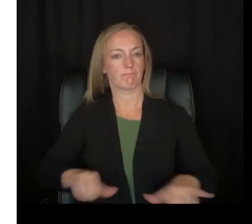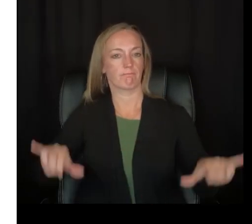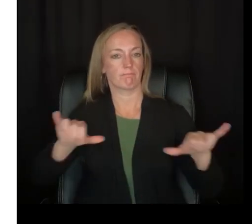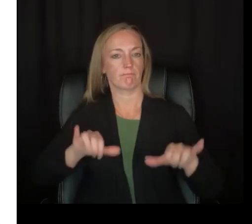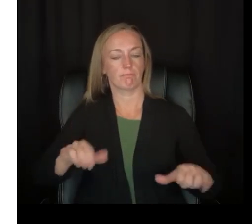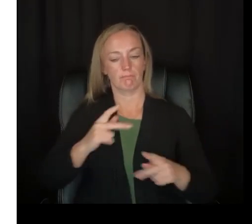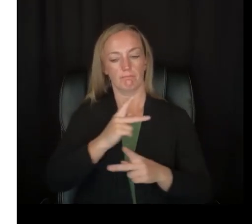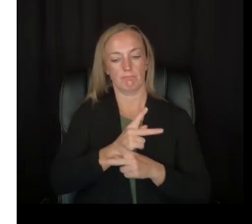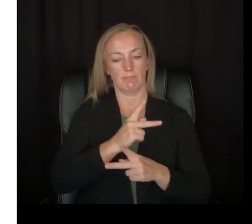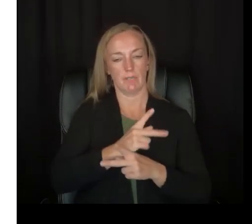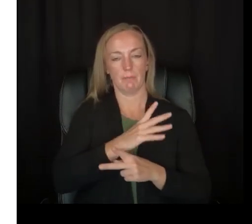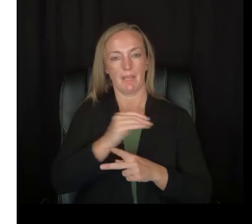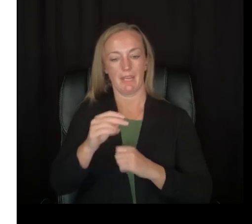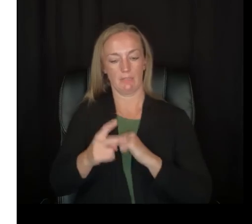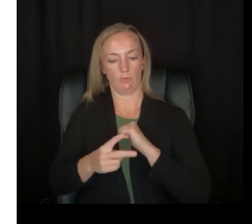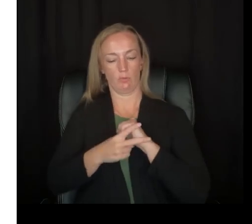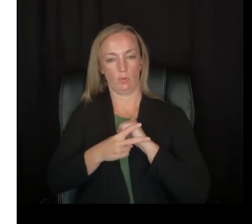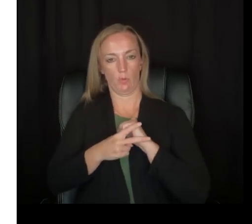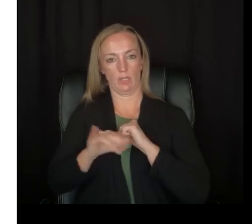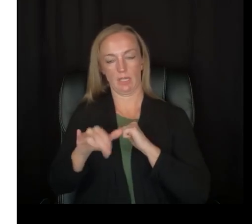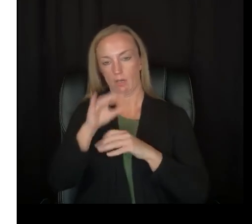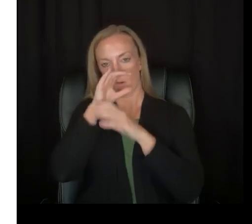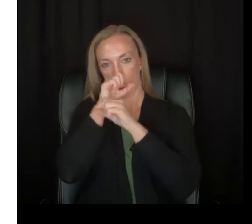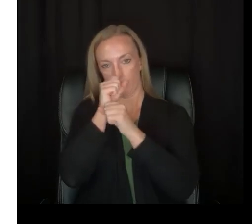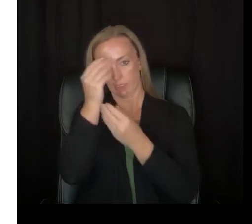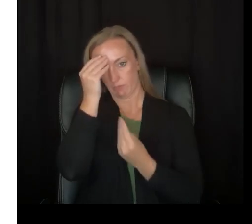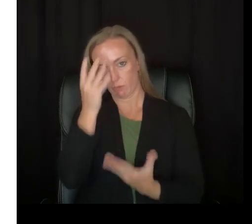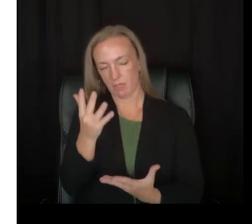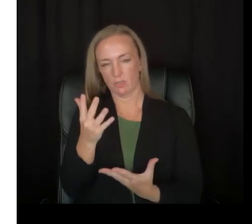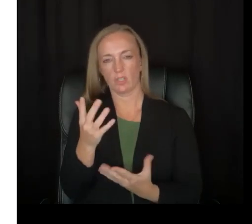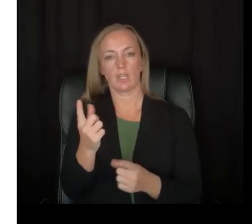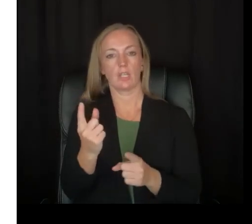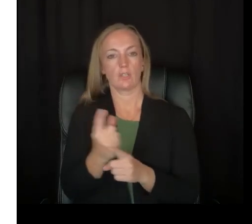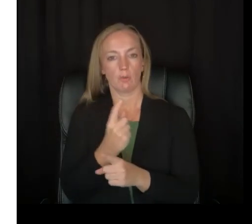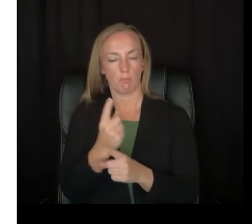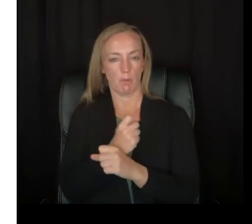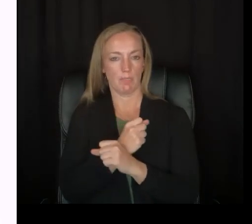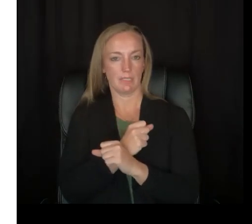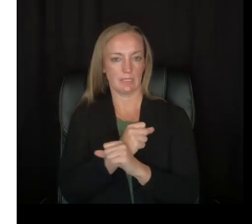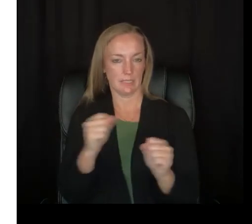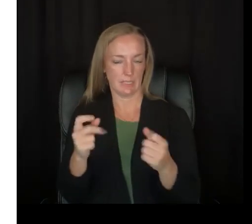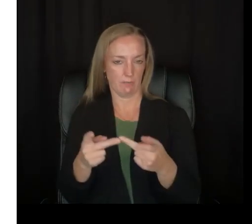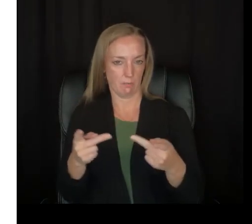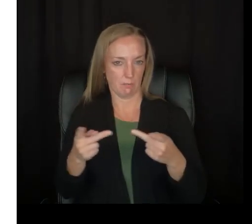maintain and store the confidential information in an appropriately safeguarded manner.